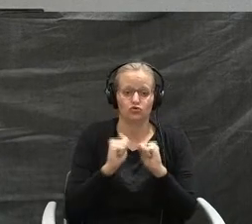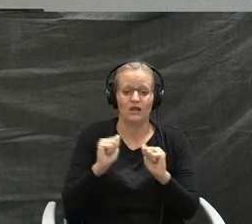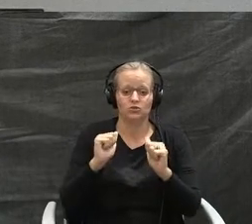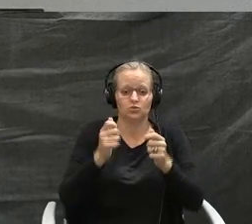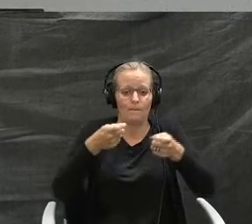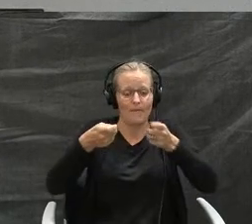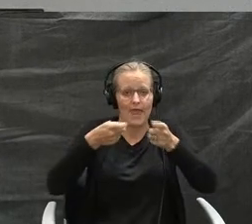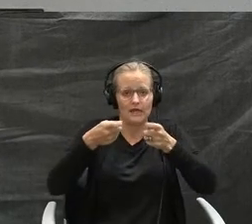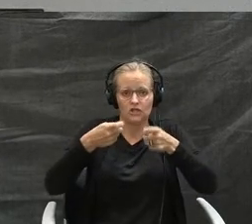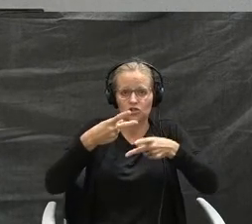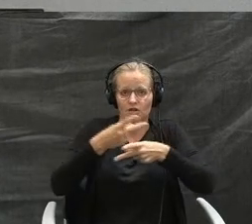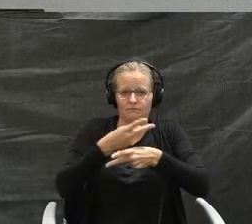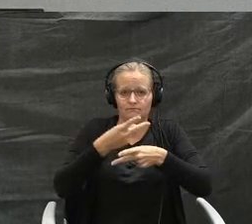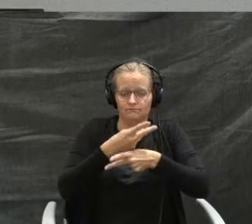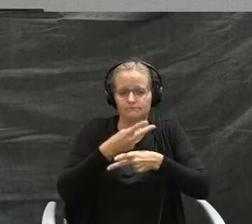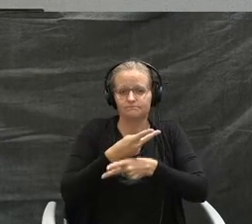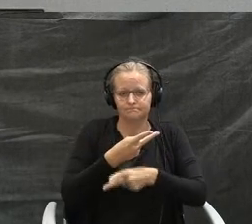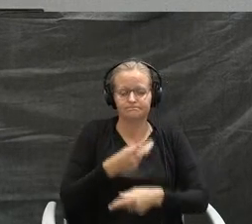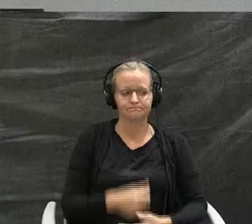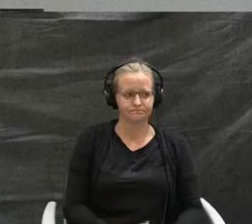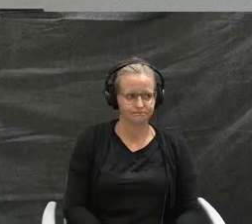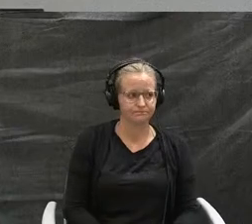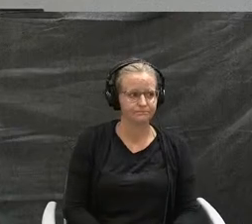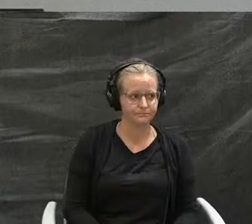And so.